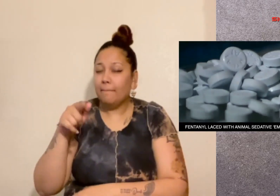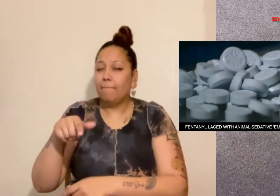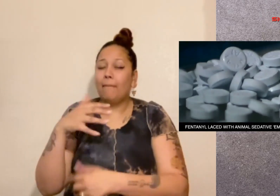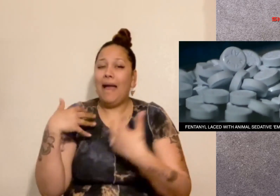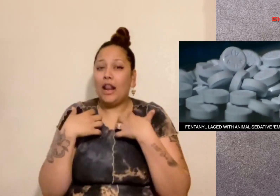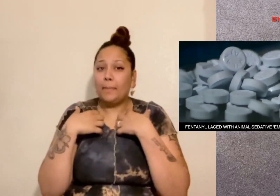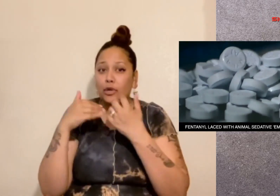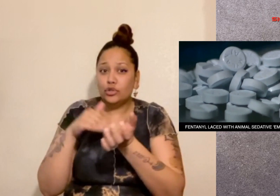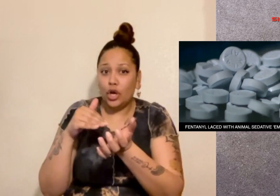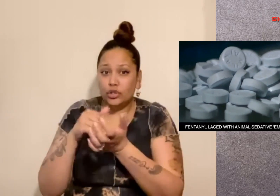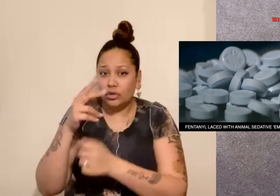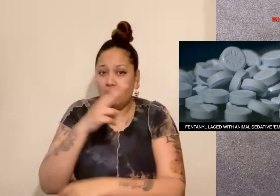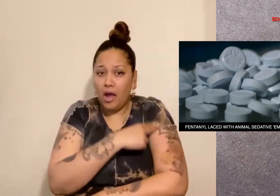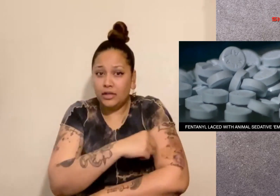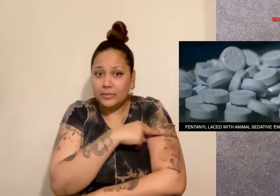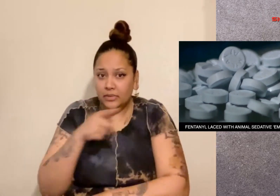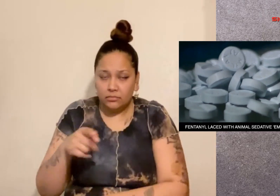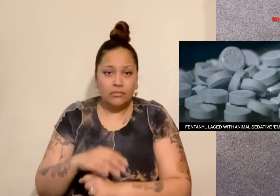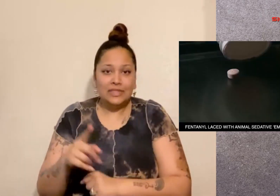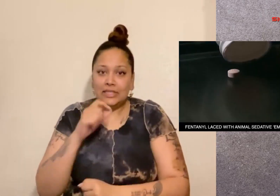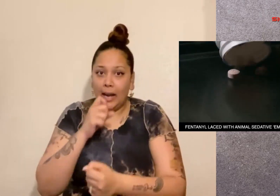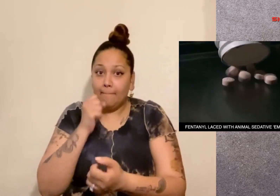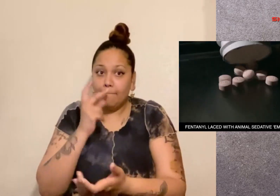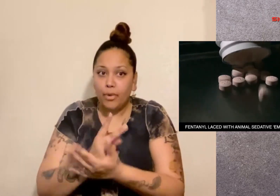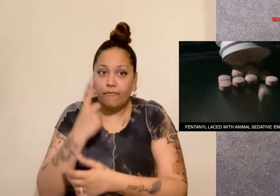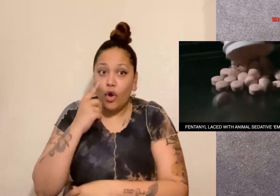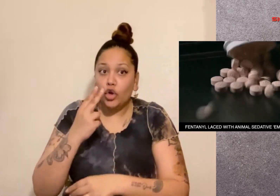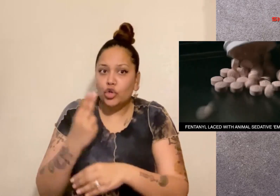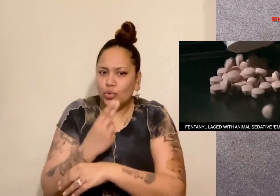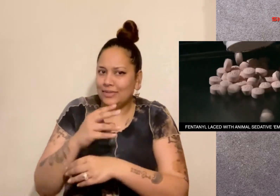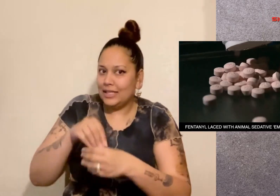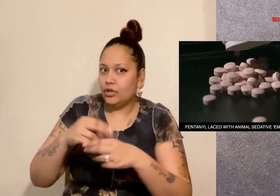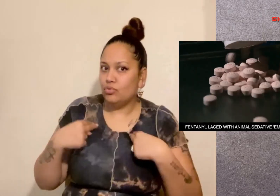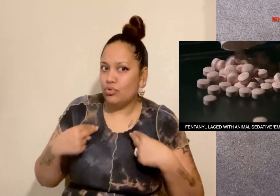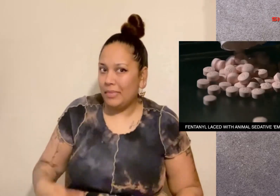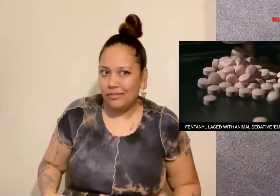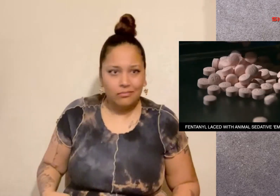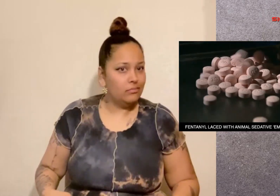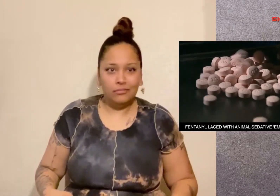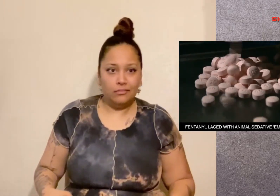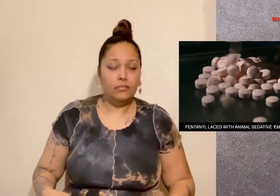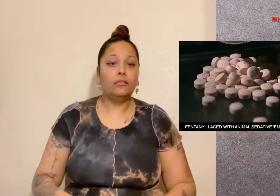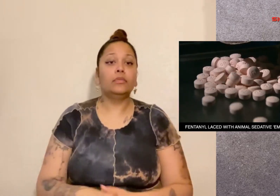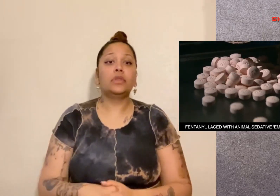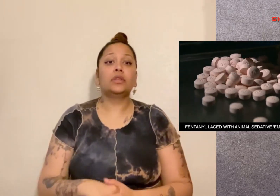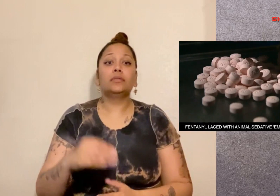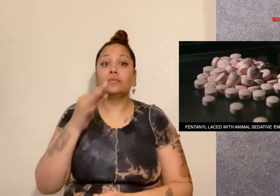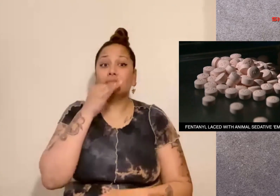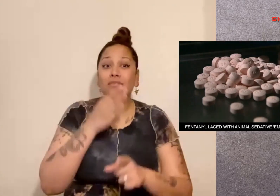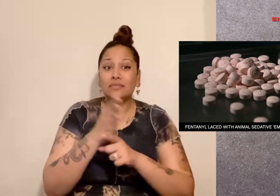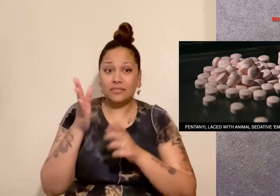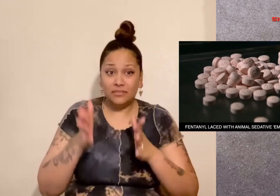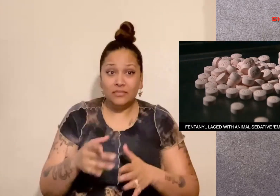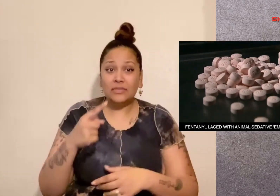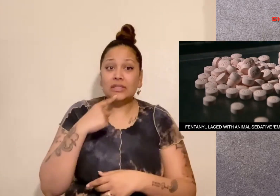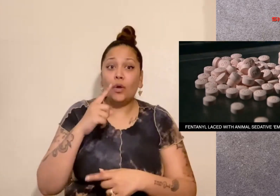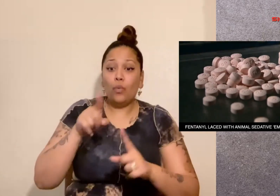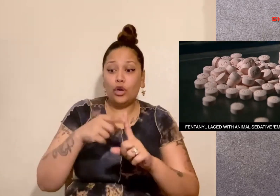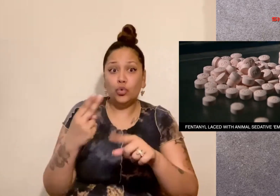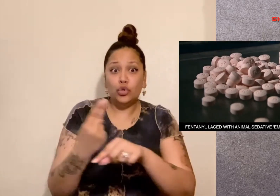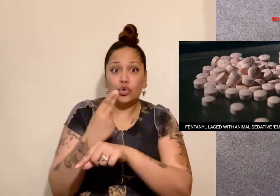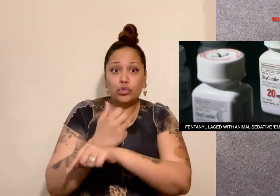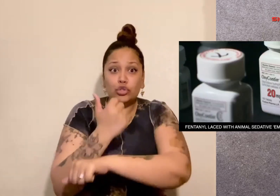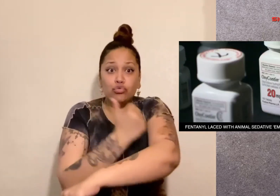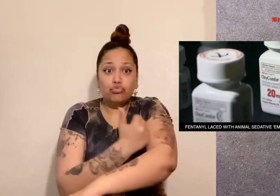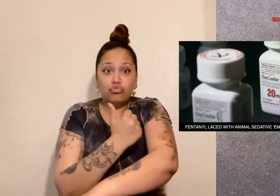in veterinary medicine it is not approved for use in humans experts say when used by